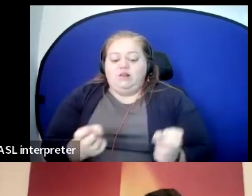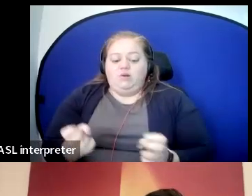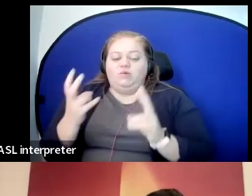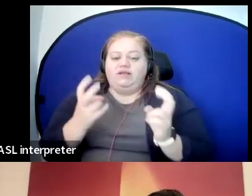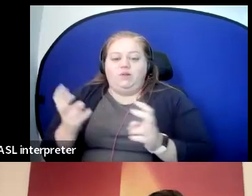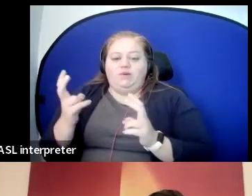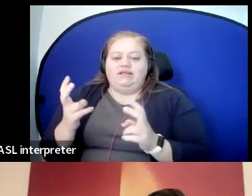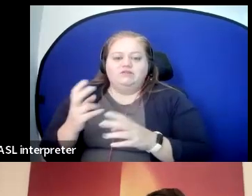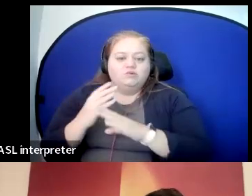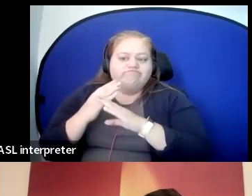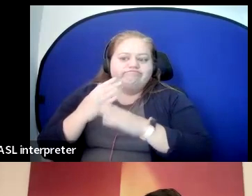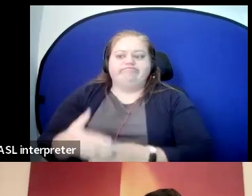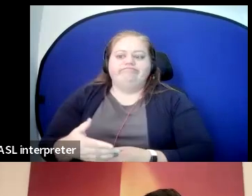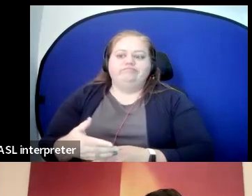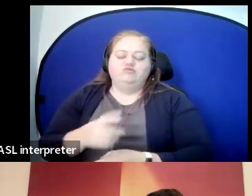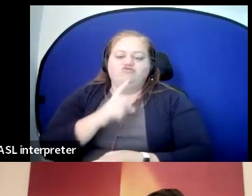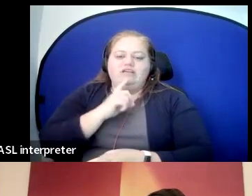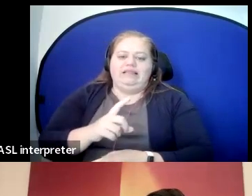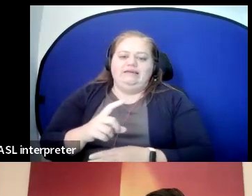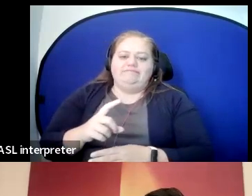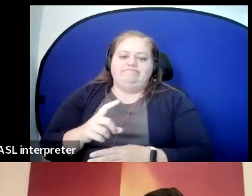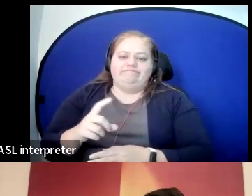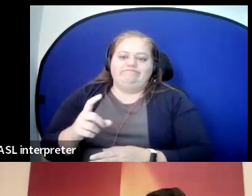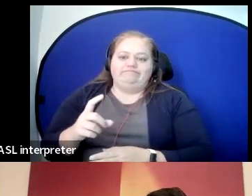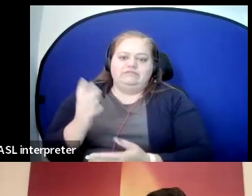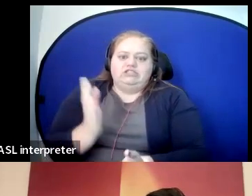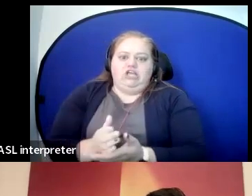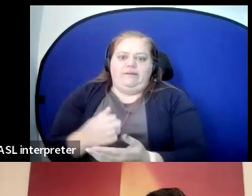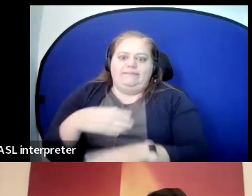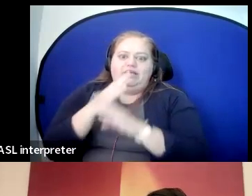And I hope it becomes something commoditized,